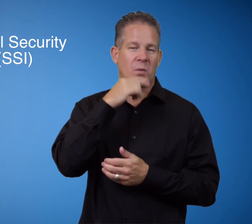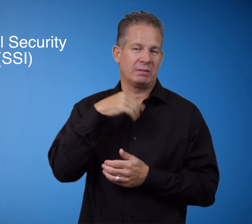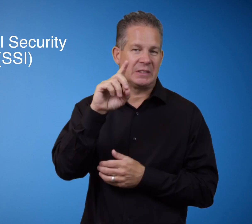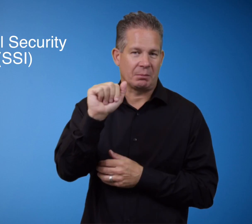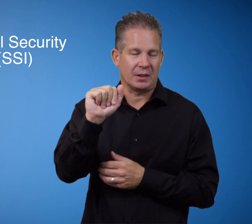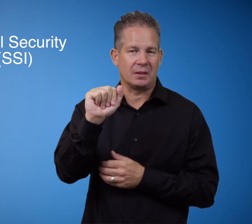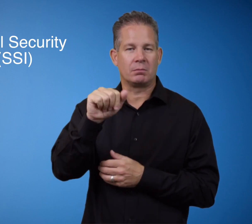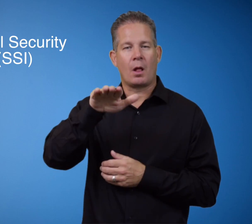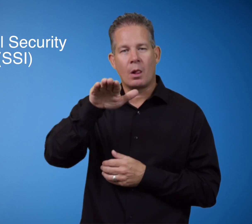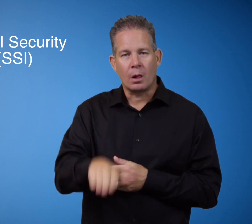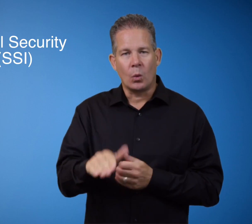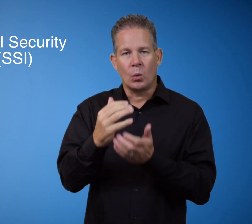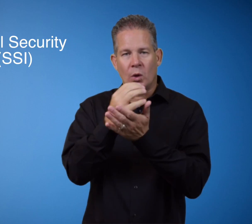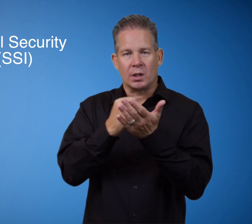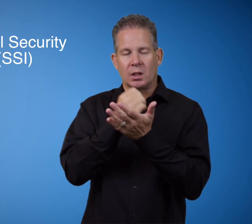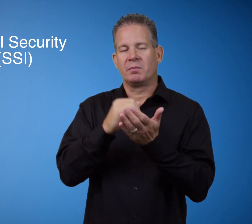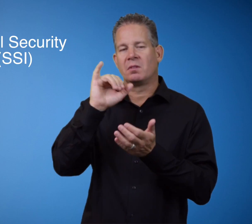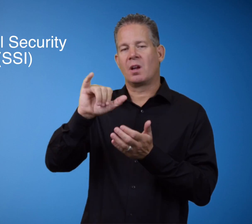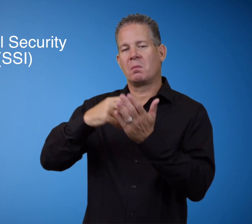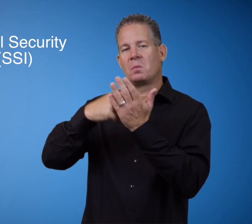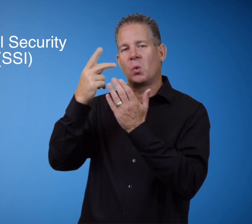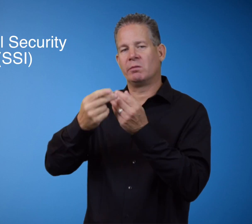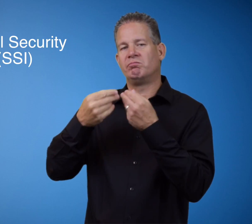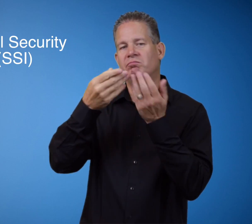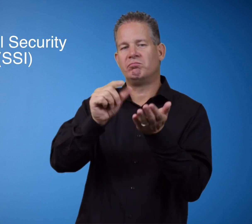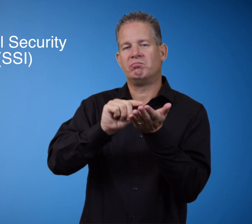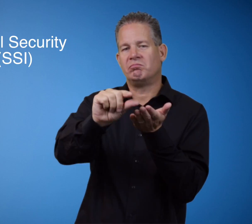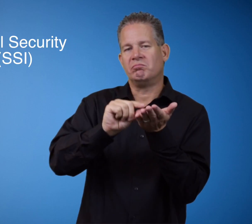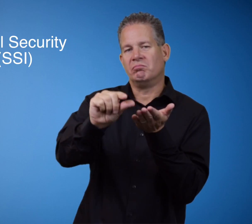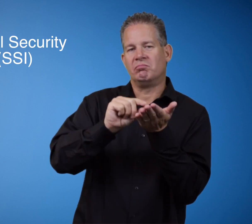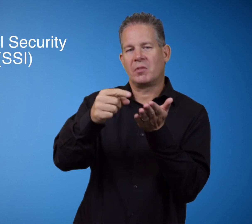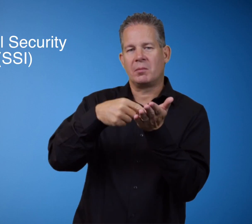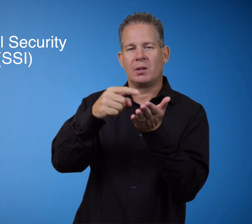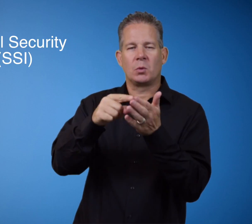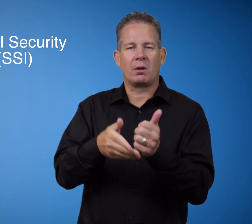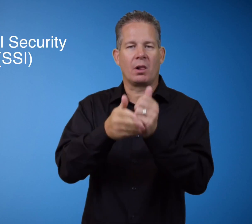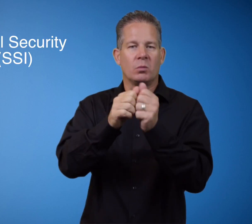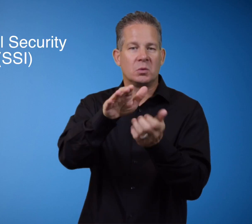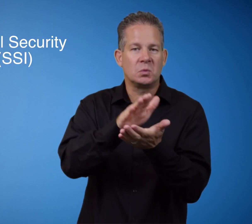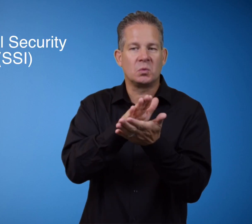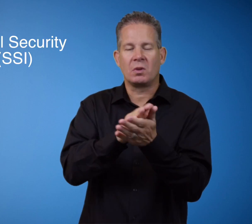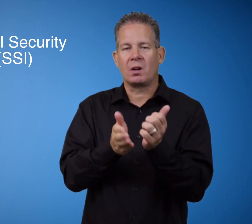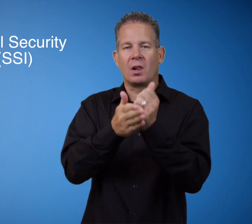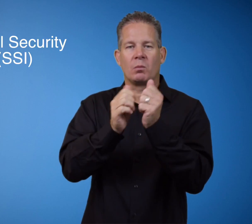who have a disability with low income. It's a program which additional payments are made to help with school,